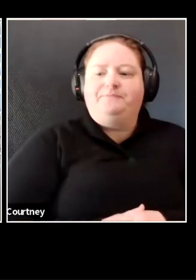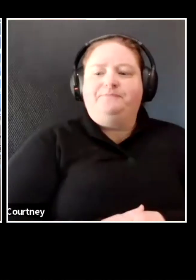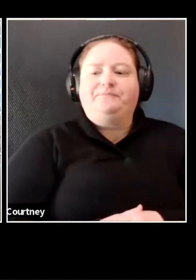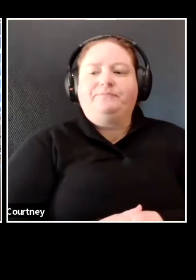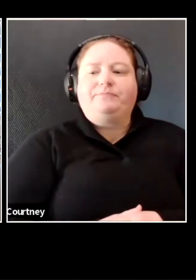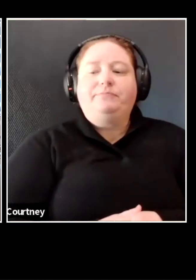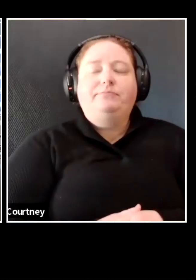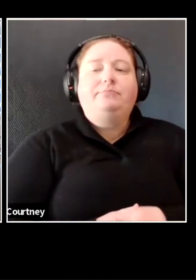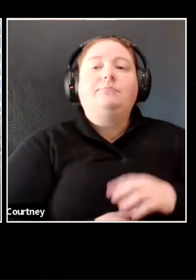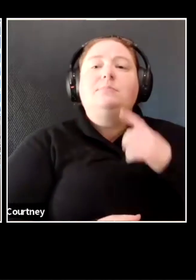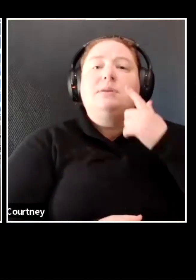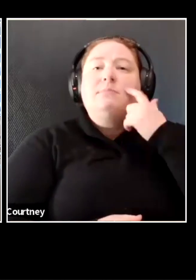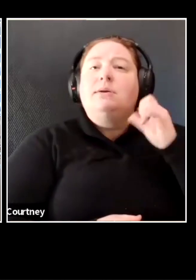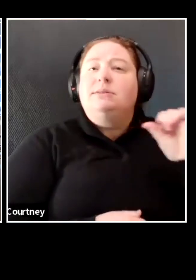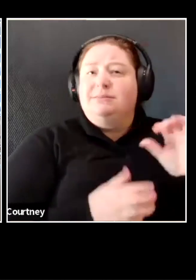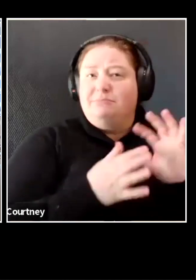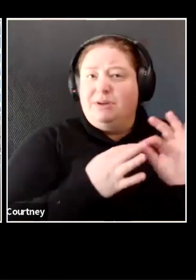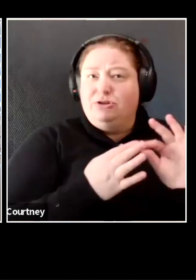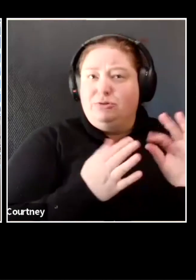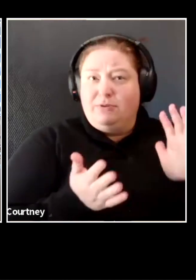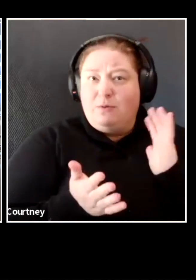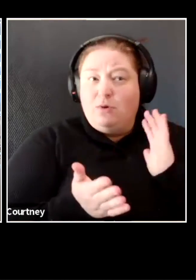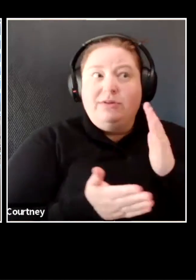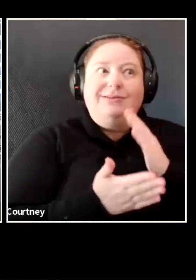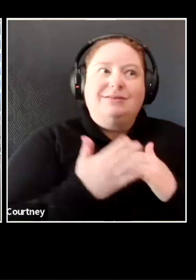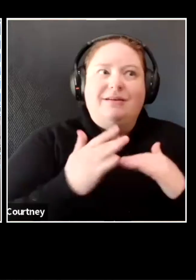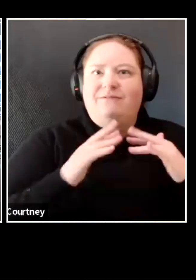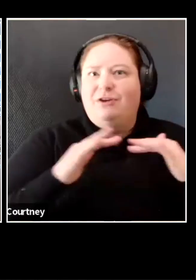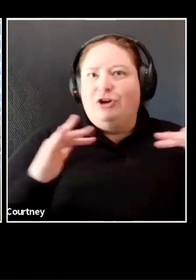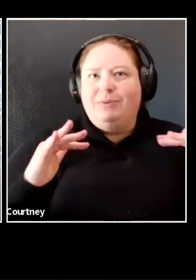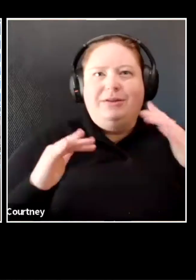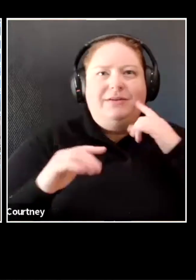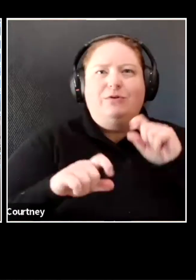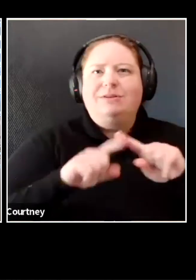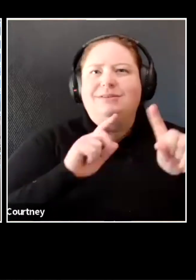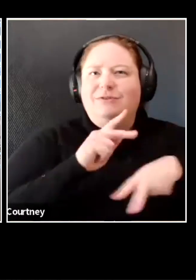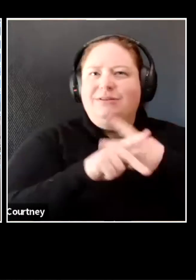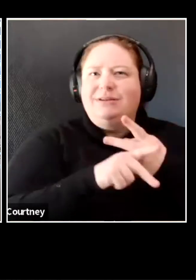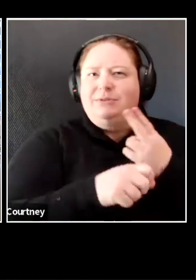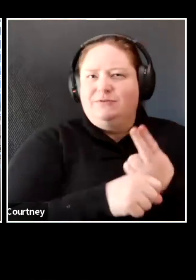mentioned earlier there's some variability across different types of users and we want to be able